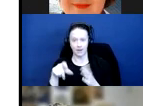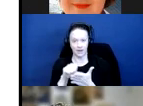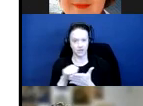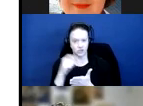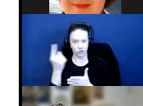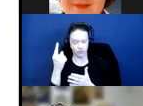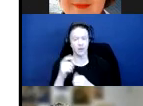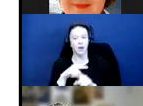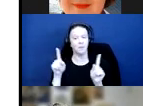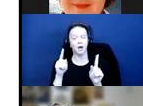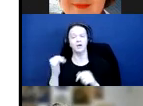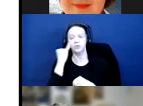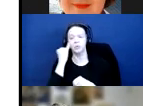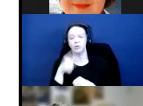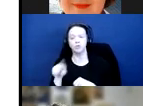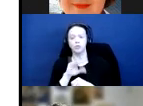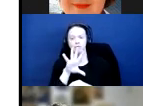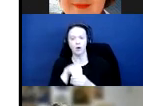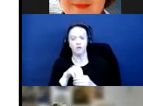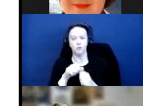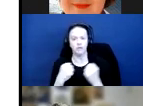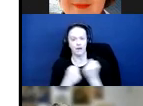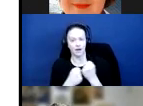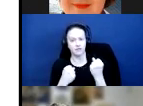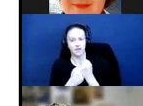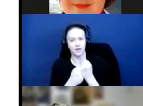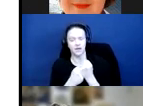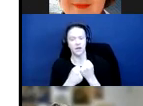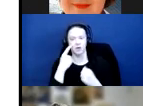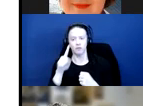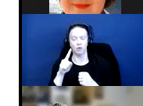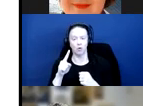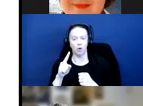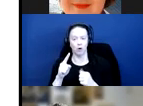but if you were involved in advocating for the passage of the law,